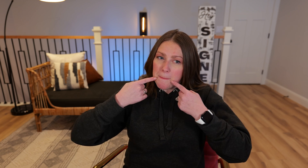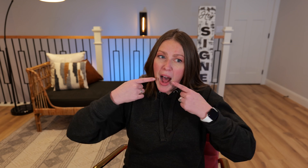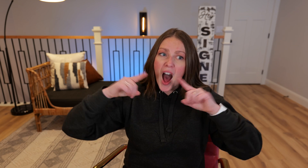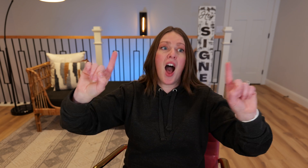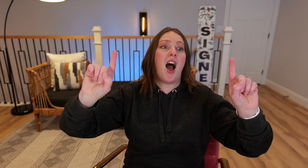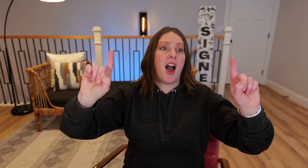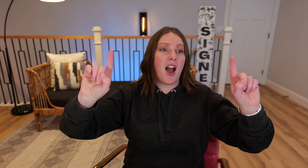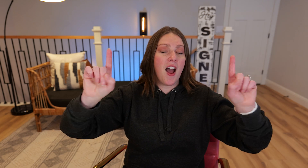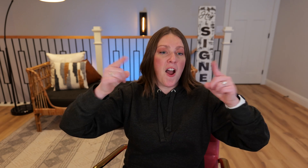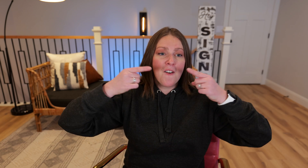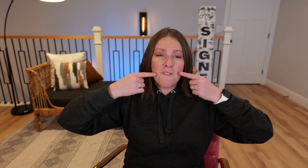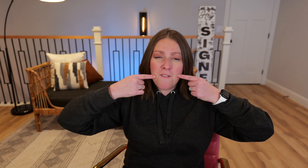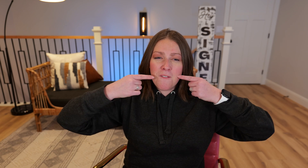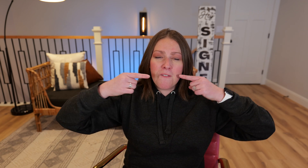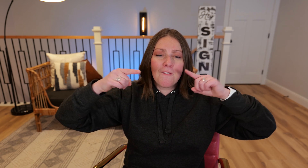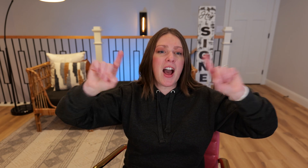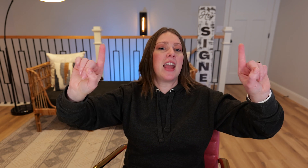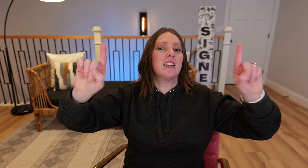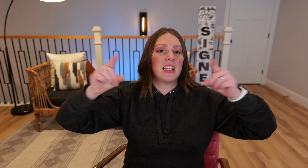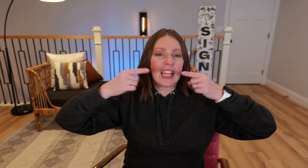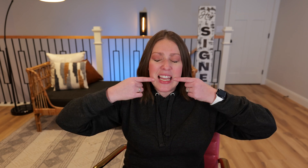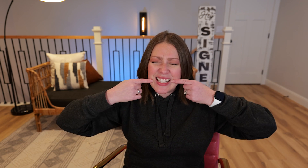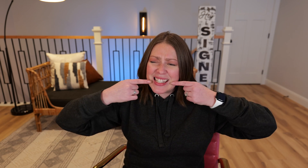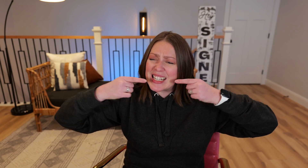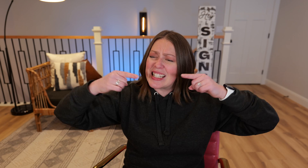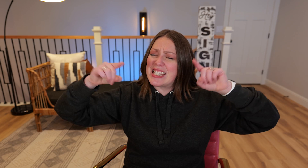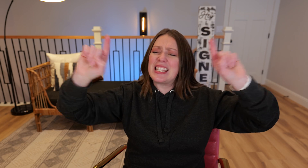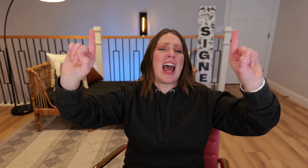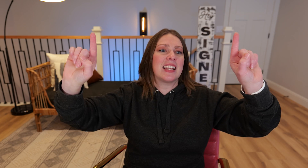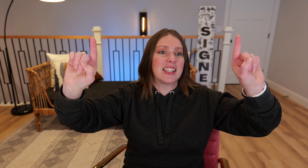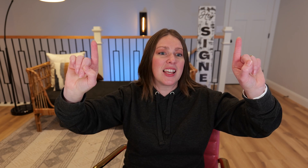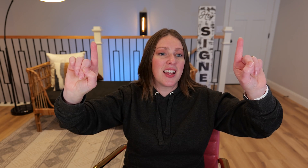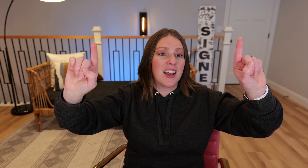PAH! Finally success.